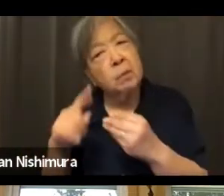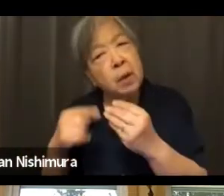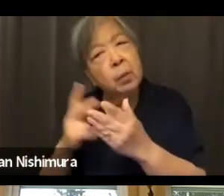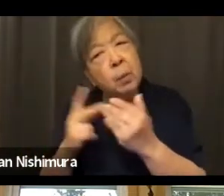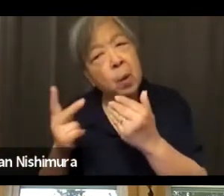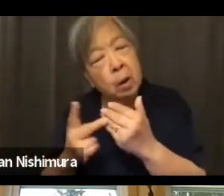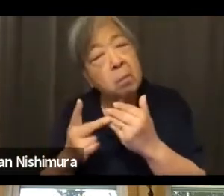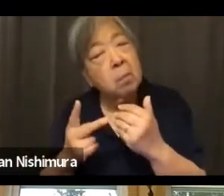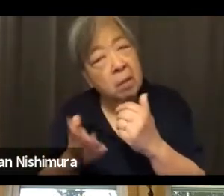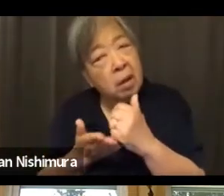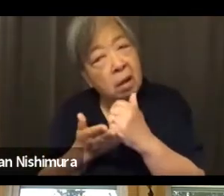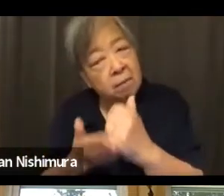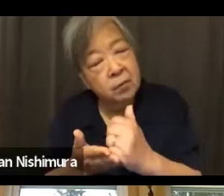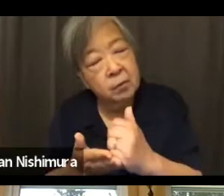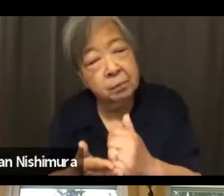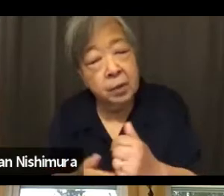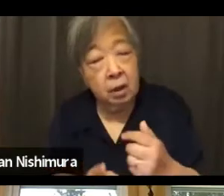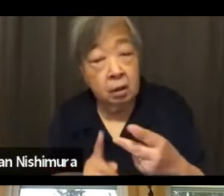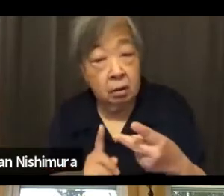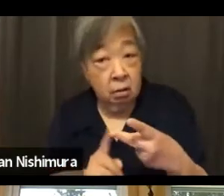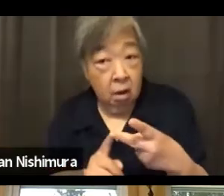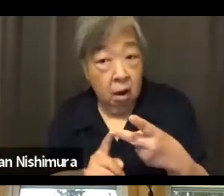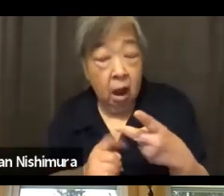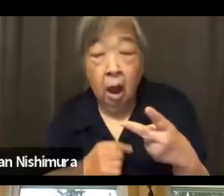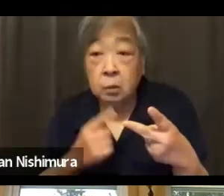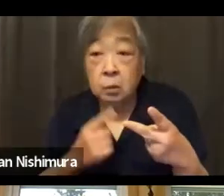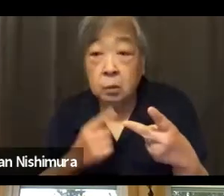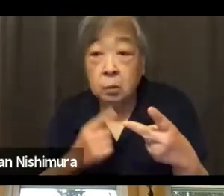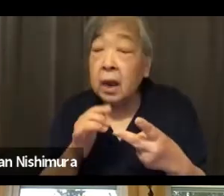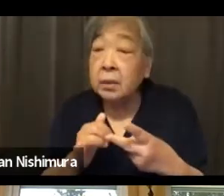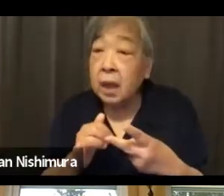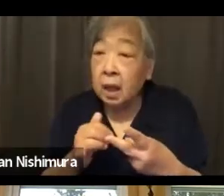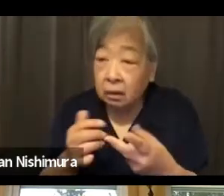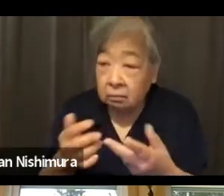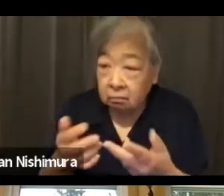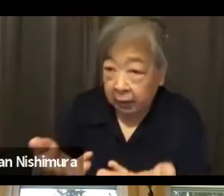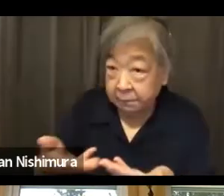In addition, I would say inviting disclosure through your materials, having a separate